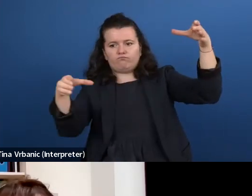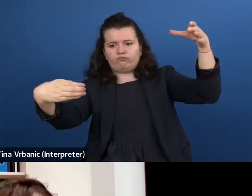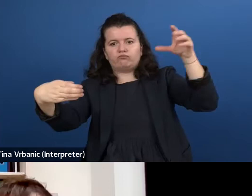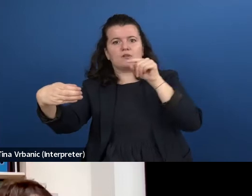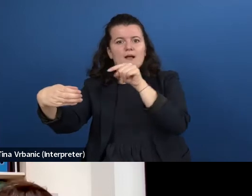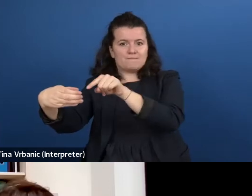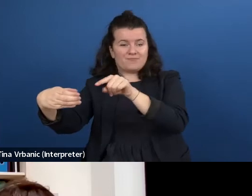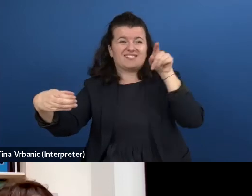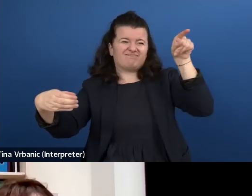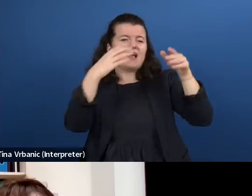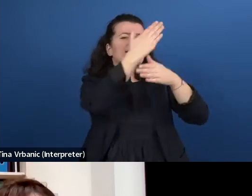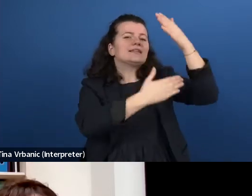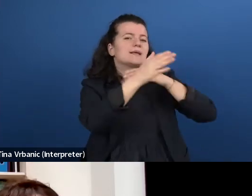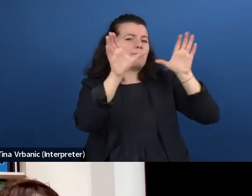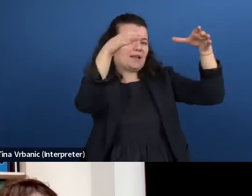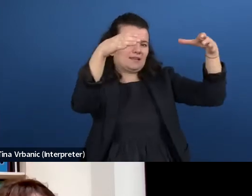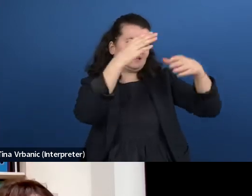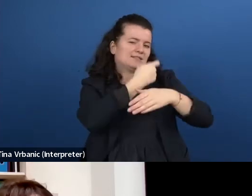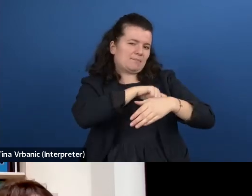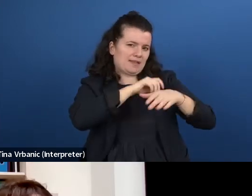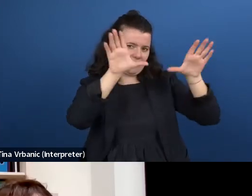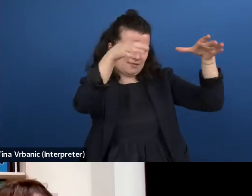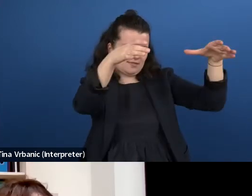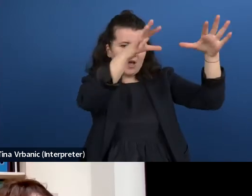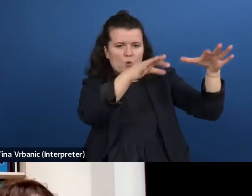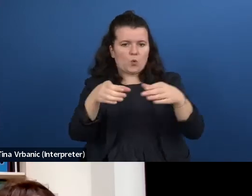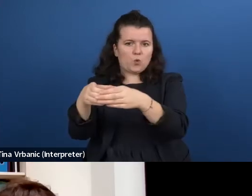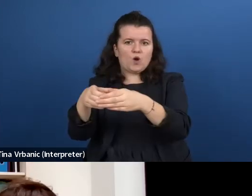and with the support of the state disability observatory